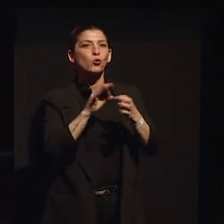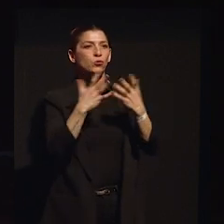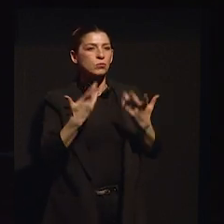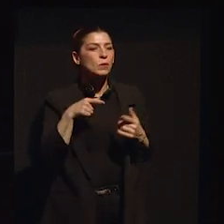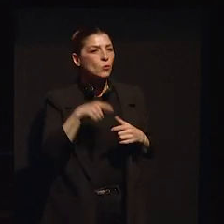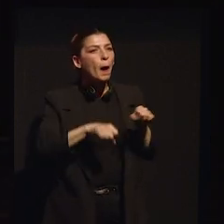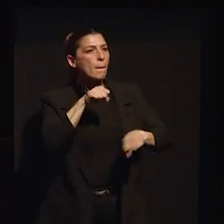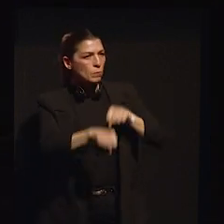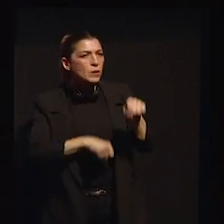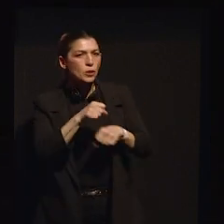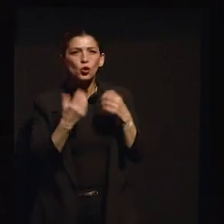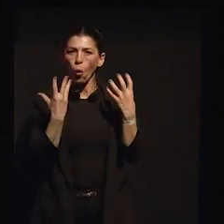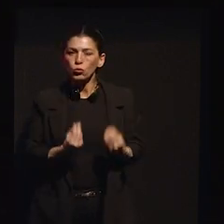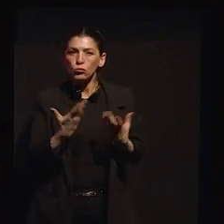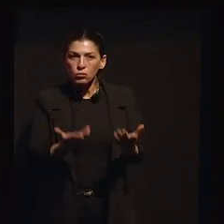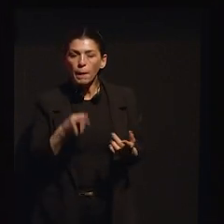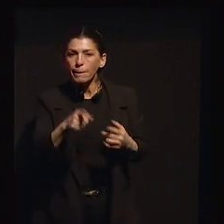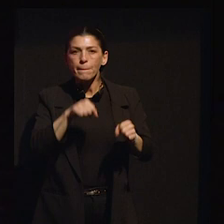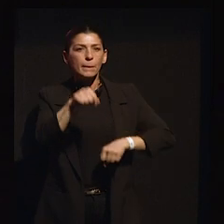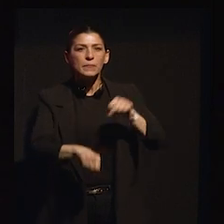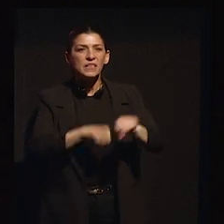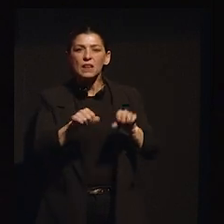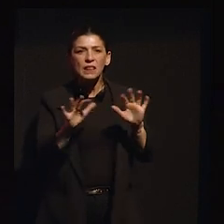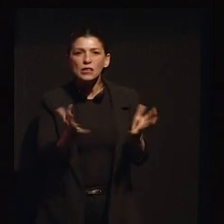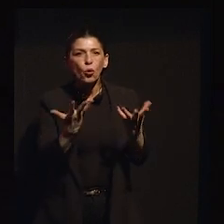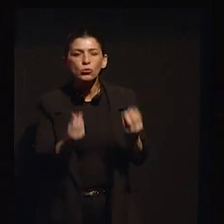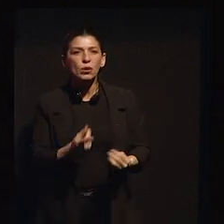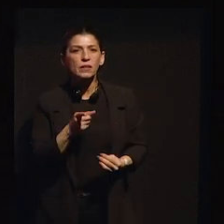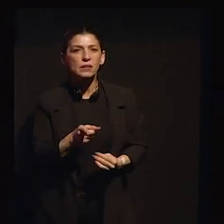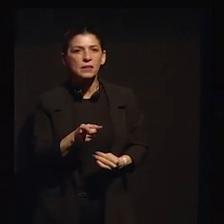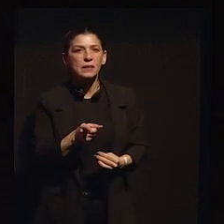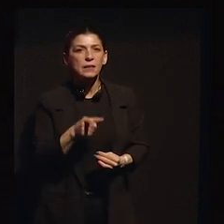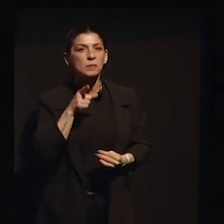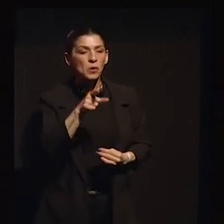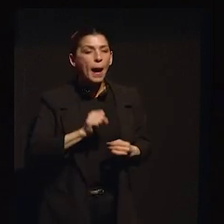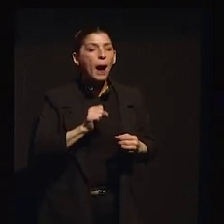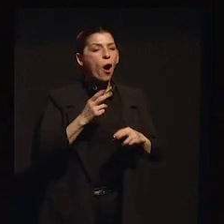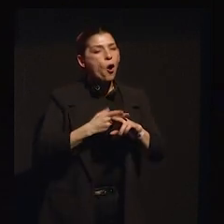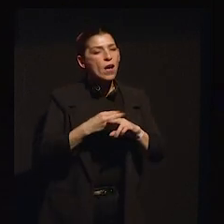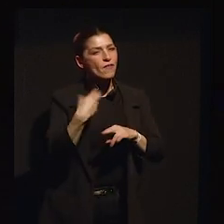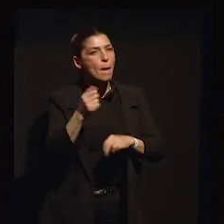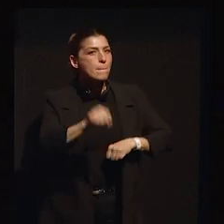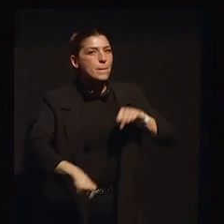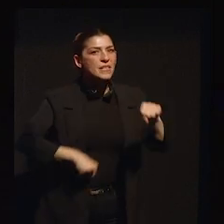and solve this problem. Both environmentalist and empowering; that is possible with the bicycle. So, “how is it possible